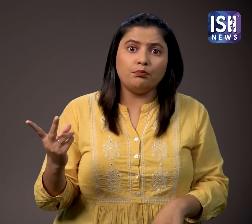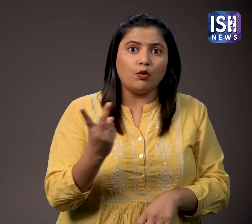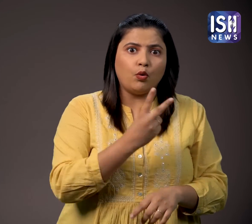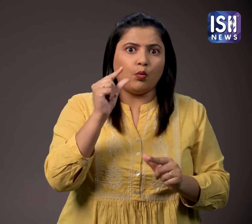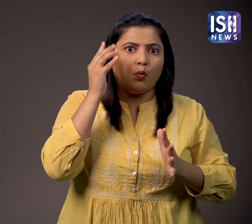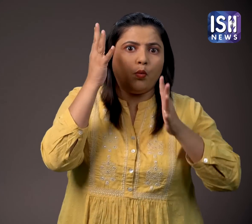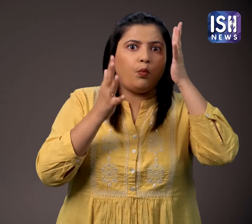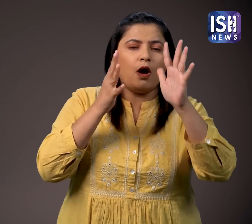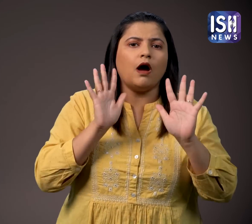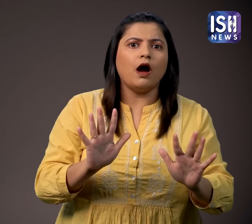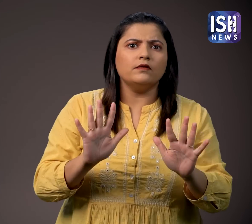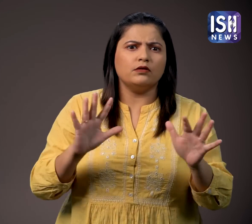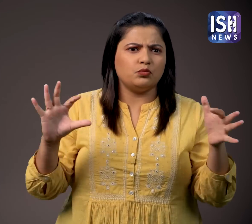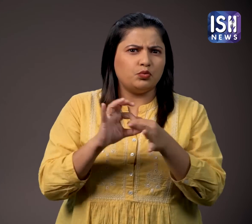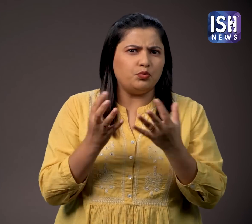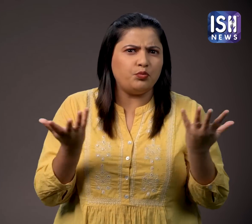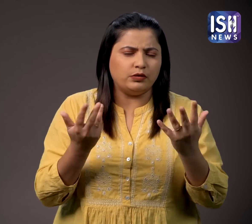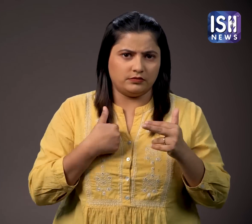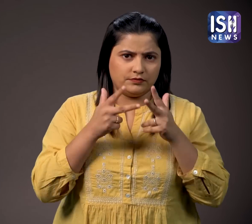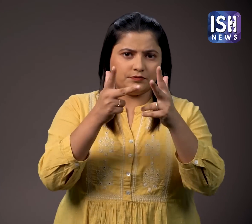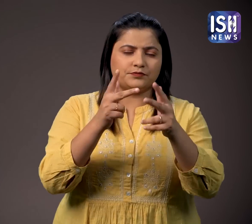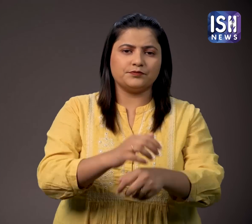It is worrisome for both the countries. I'll tell you why.